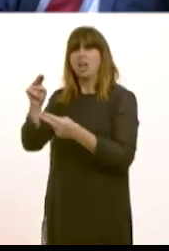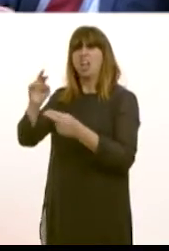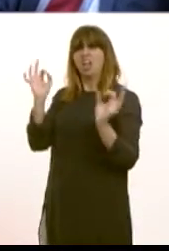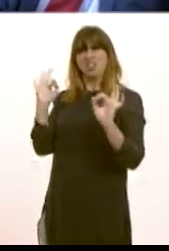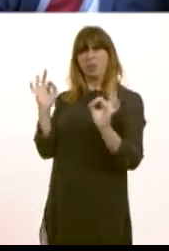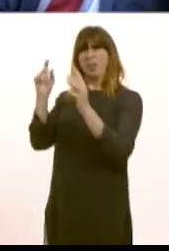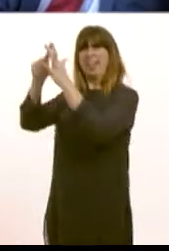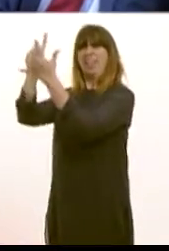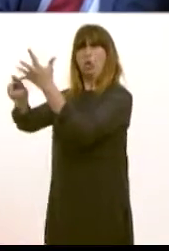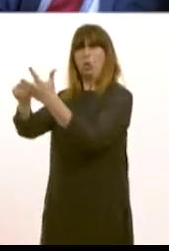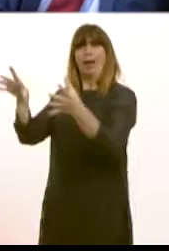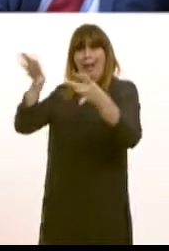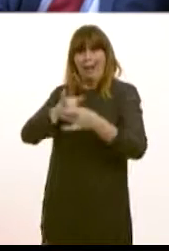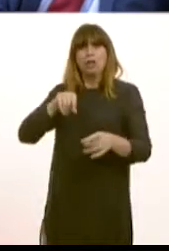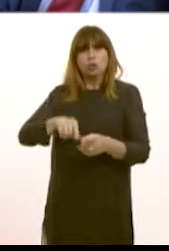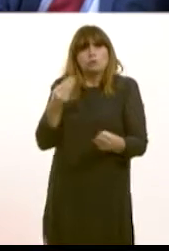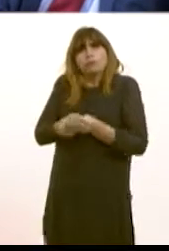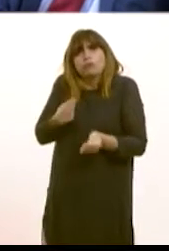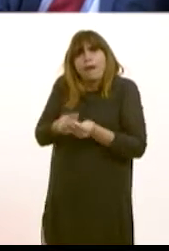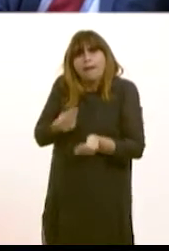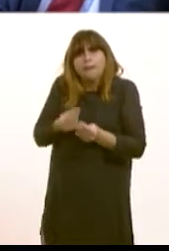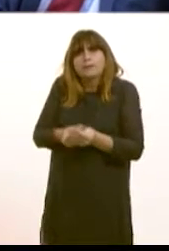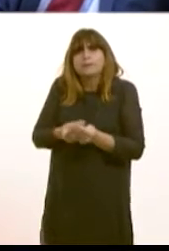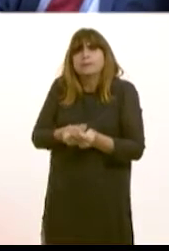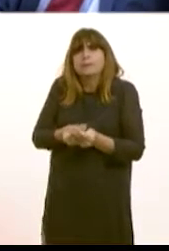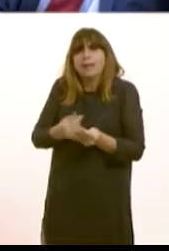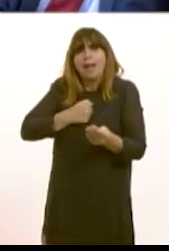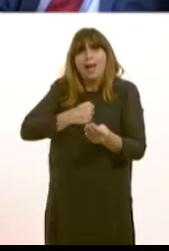Itís to do with the UK, and the UKís alleged energy market.